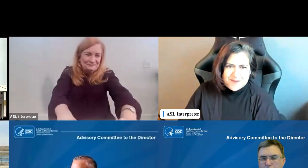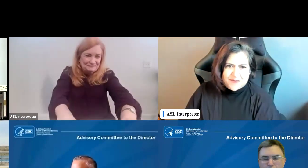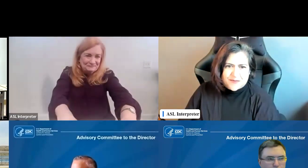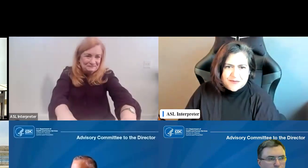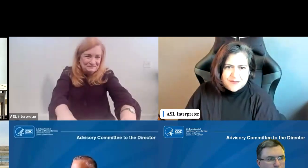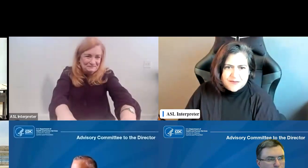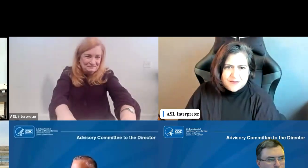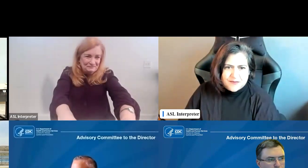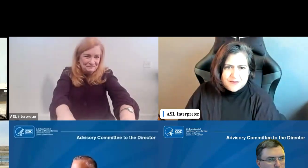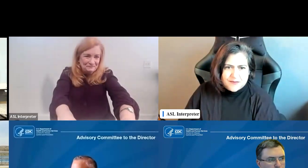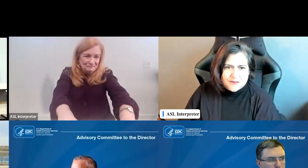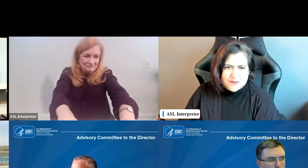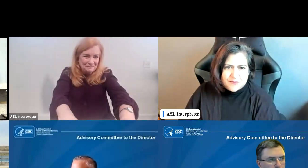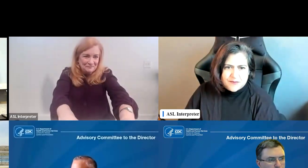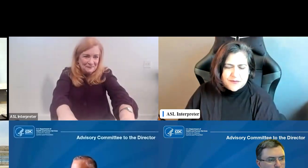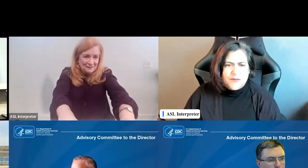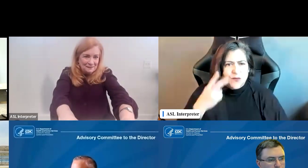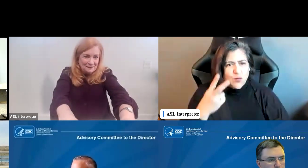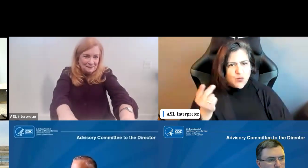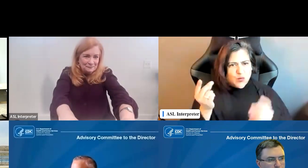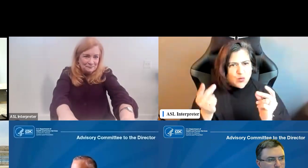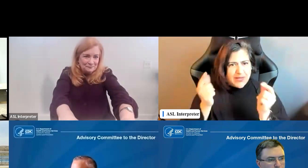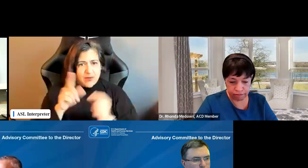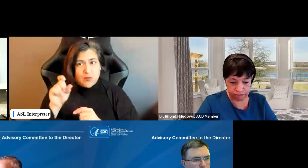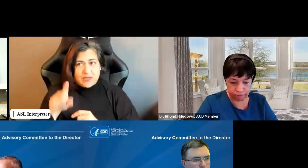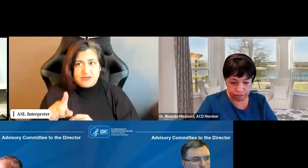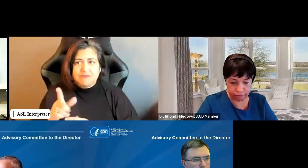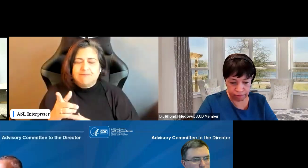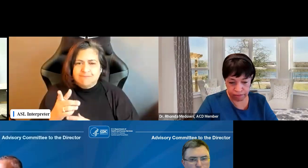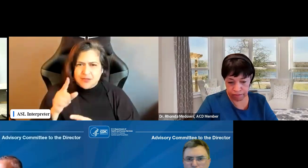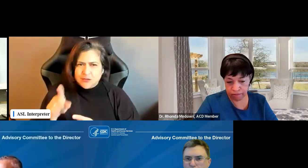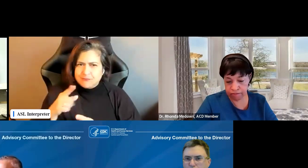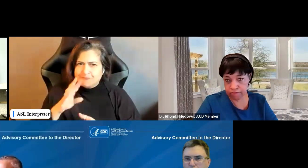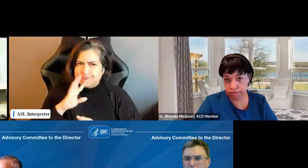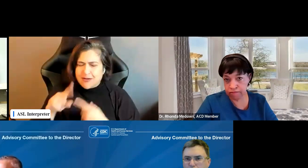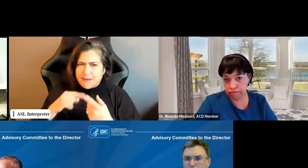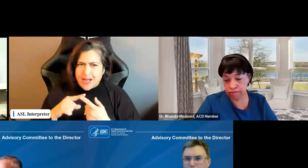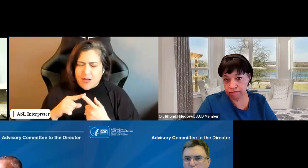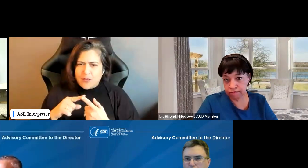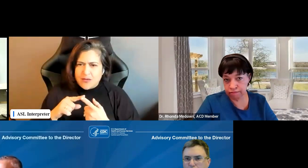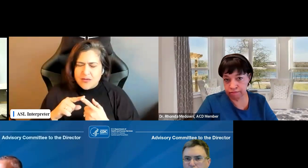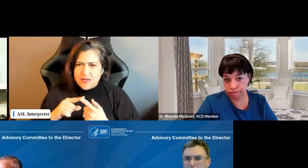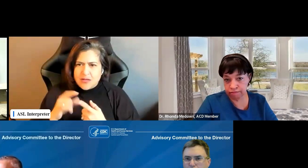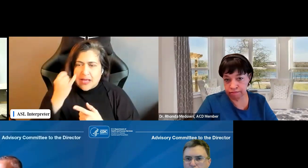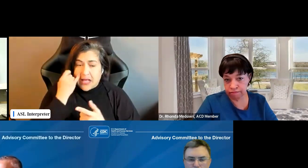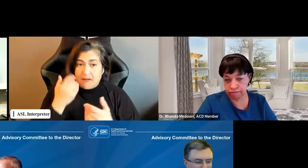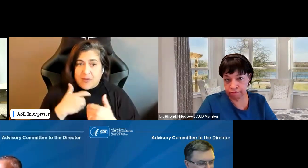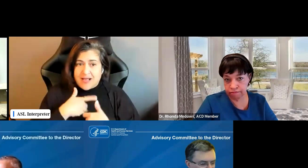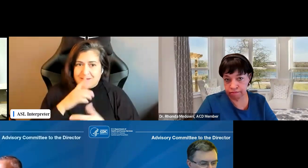These things work best and maybe work only if there are dedicated staff beyond just CIO people